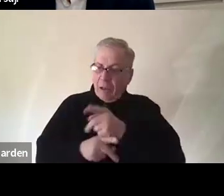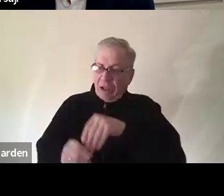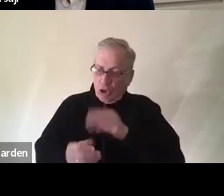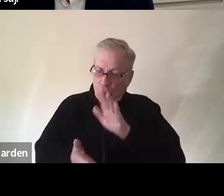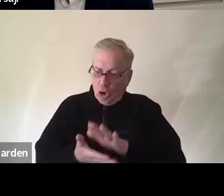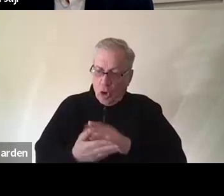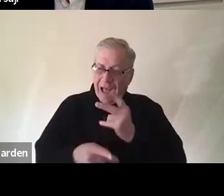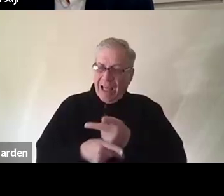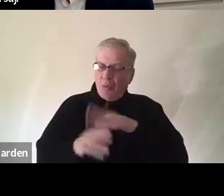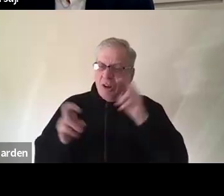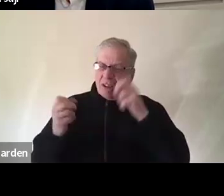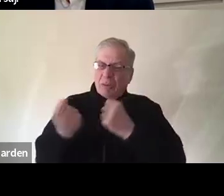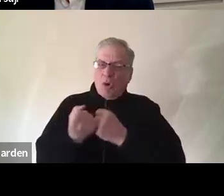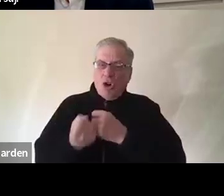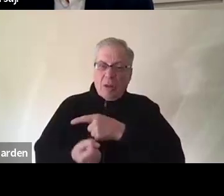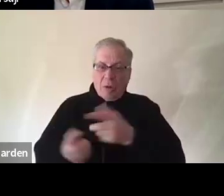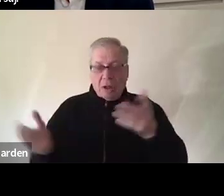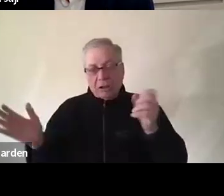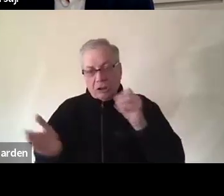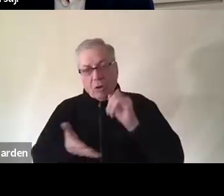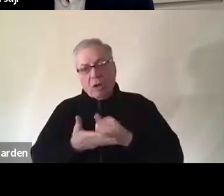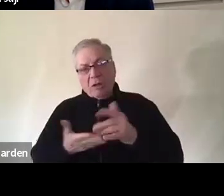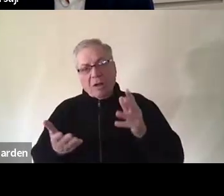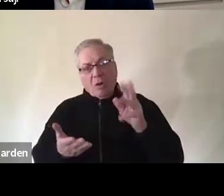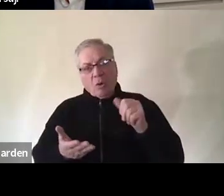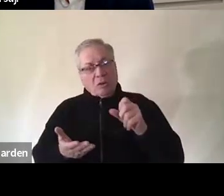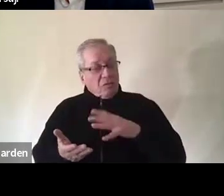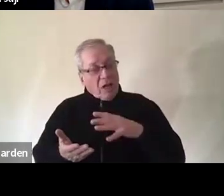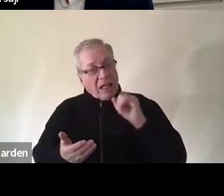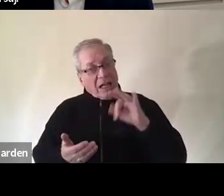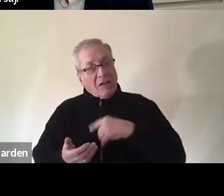and keep supporting them. NSF told us that was fine if we could make a good argument